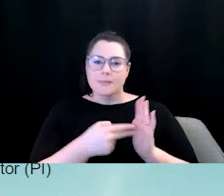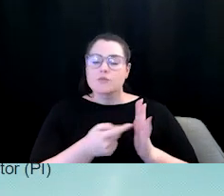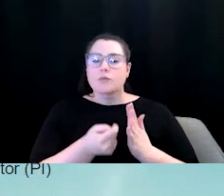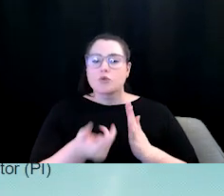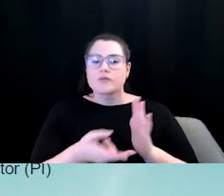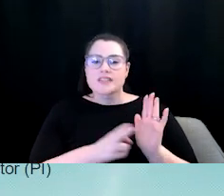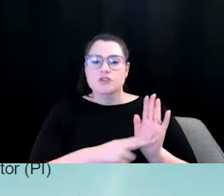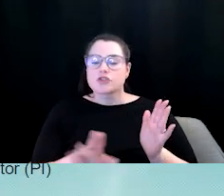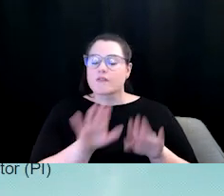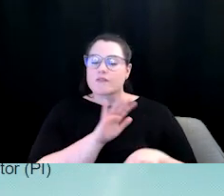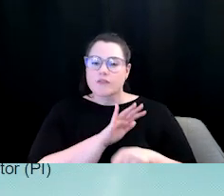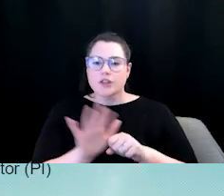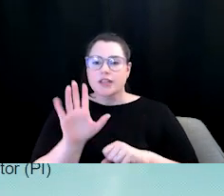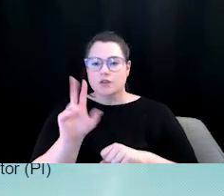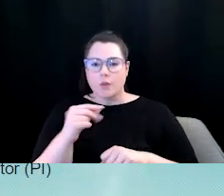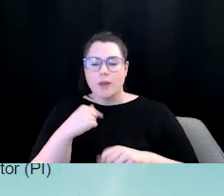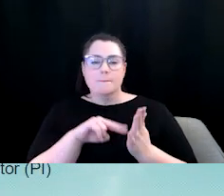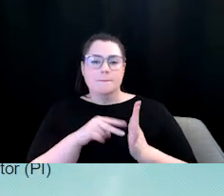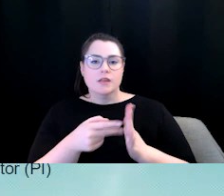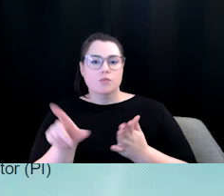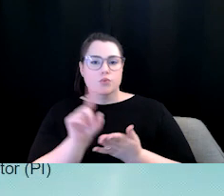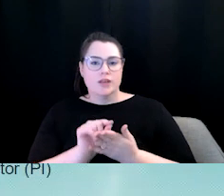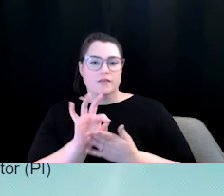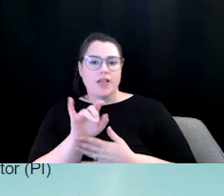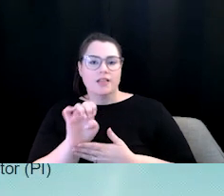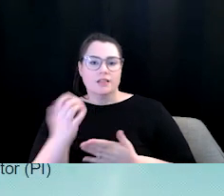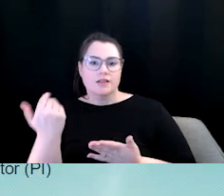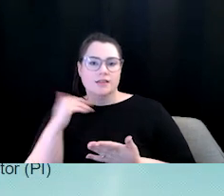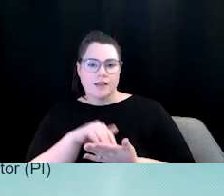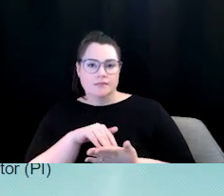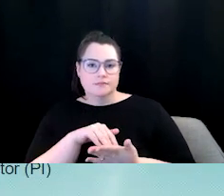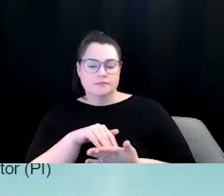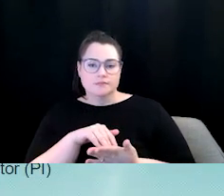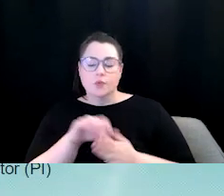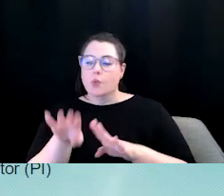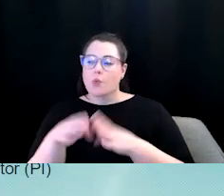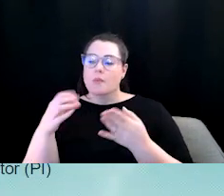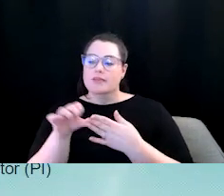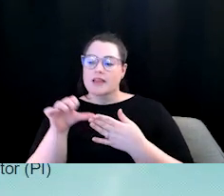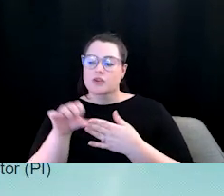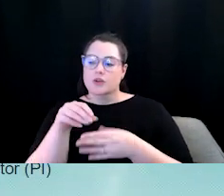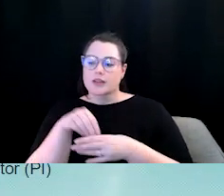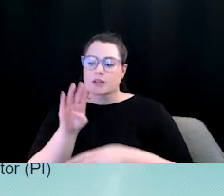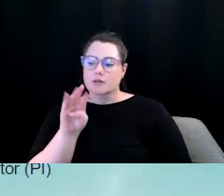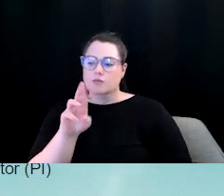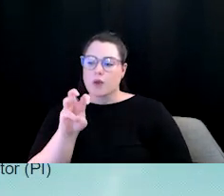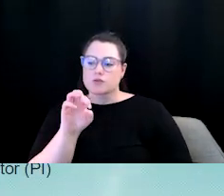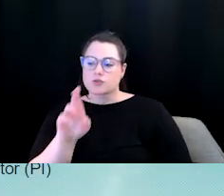So the easiest way to do this is to open the letter in a browser and then print to PDF.